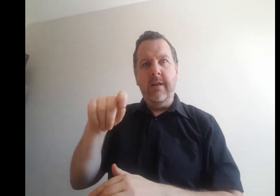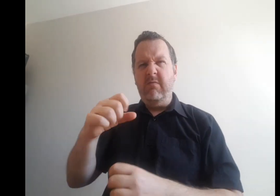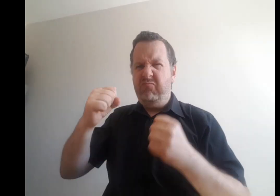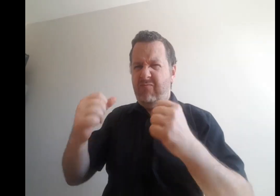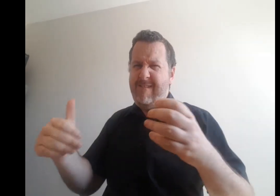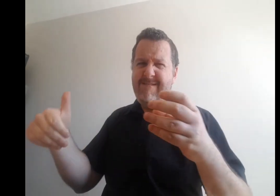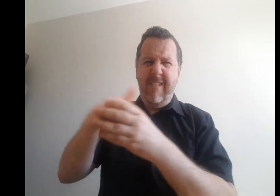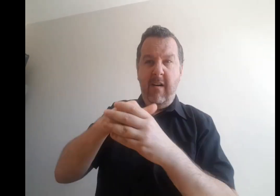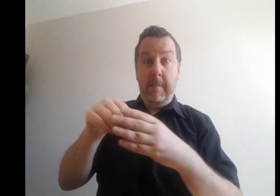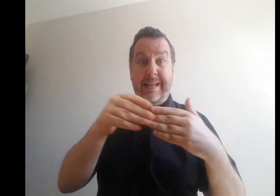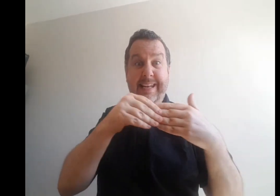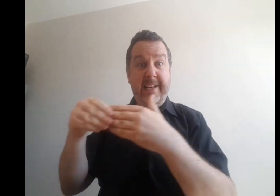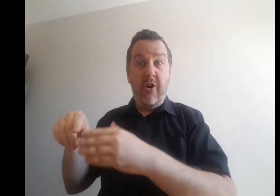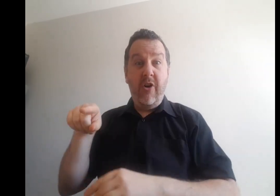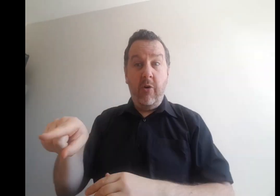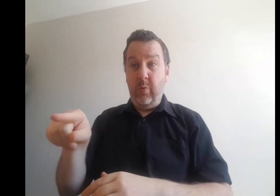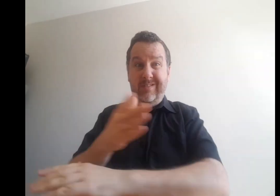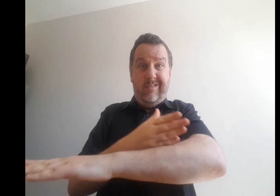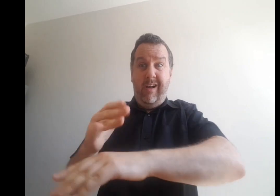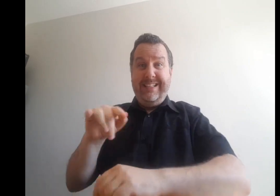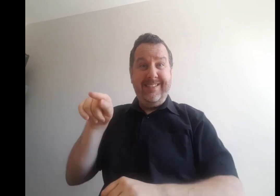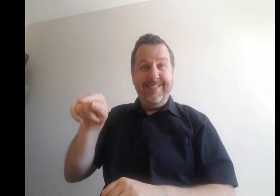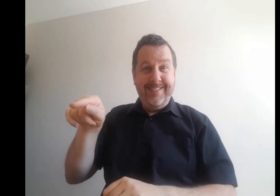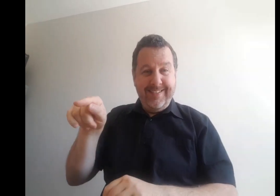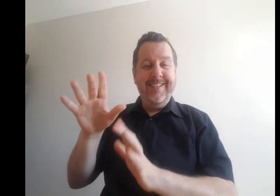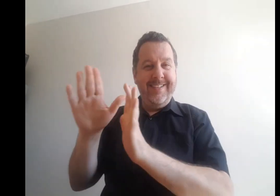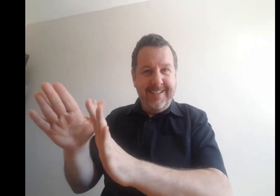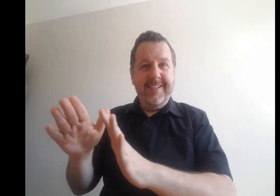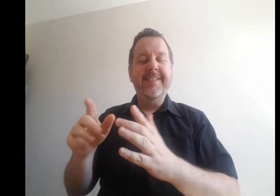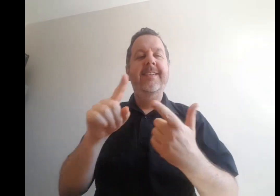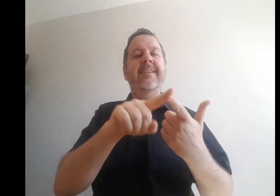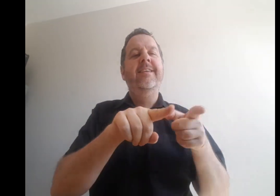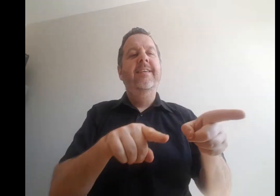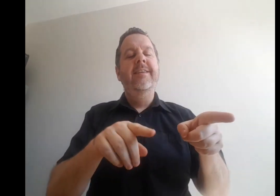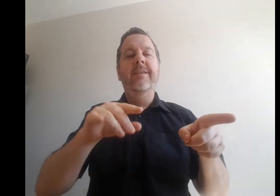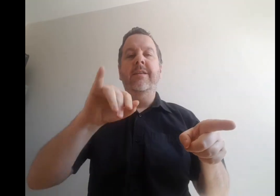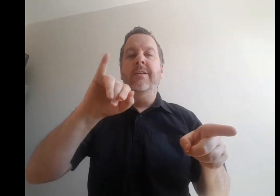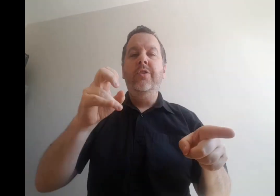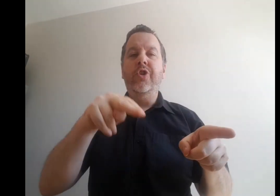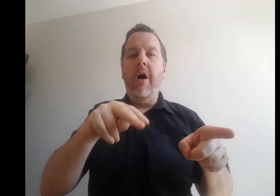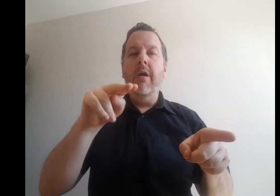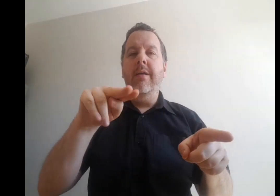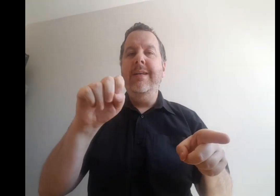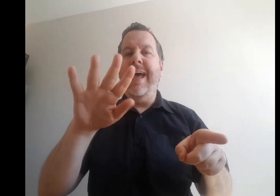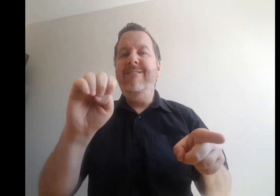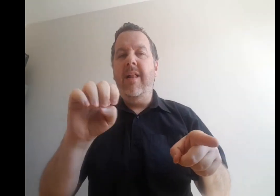And then, of course, you've got John Neville, who I mentioned before, in Birr Workhouse,